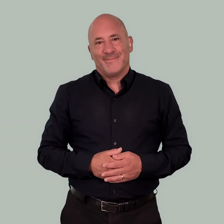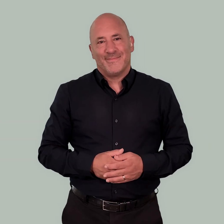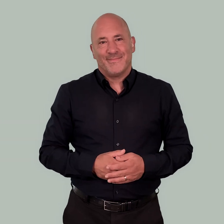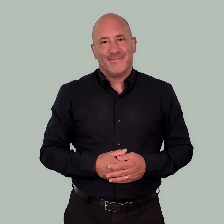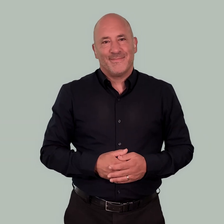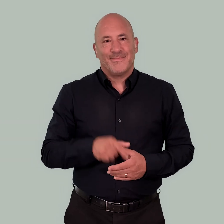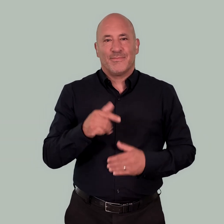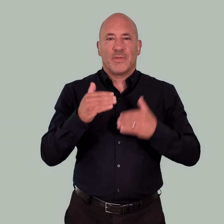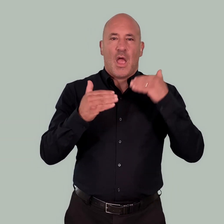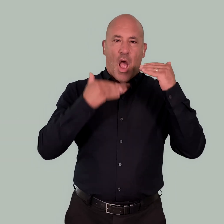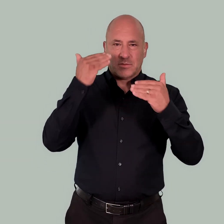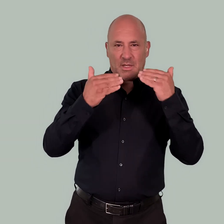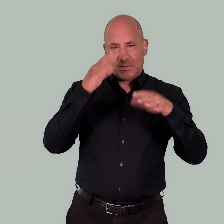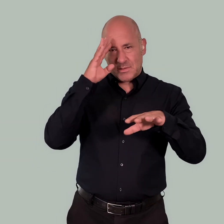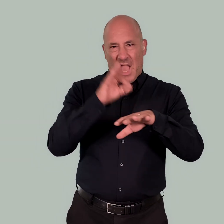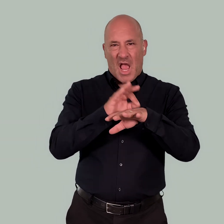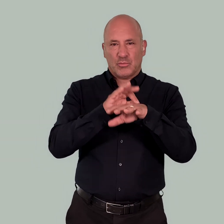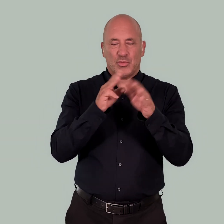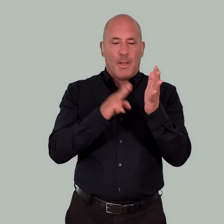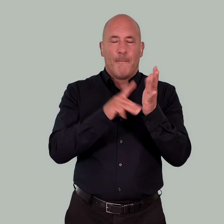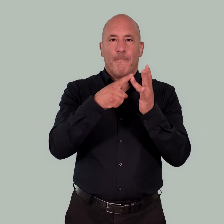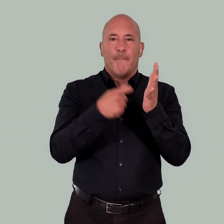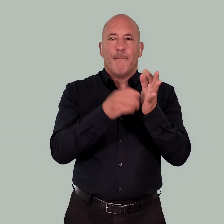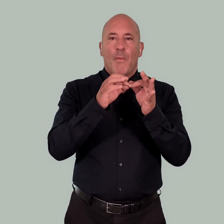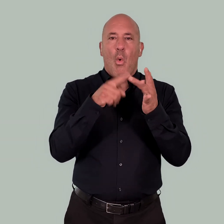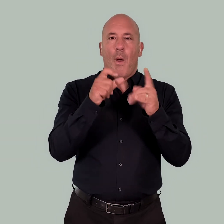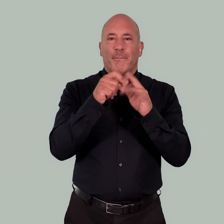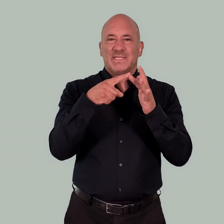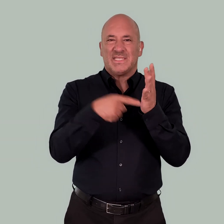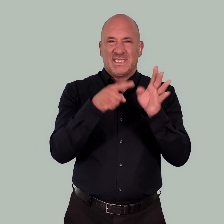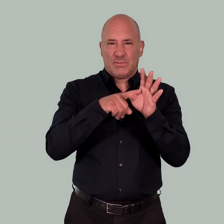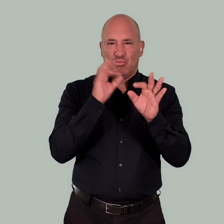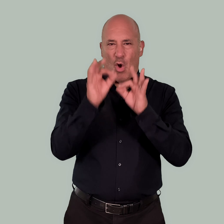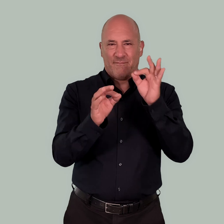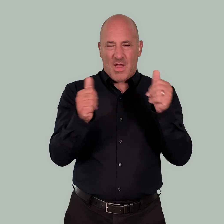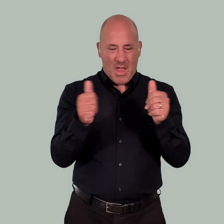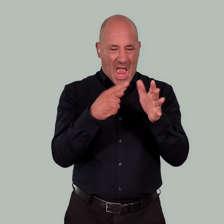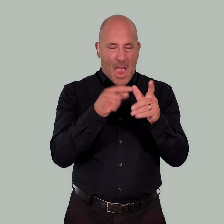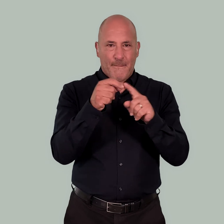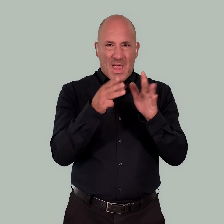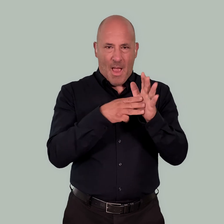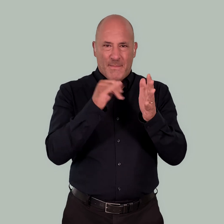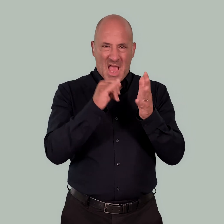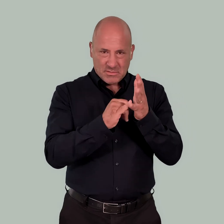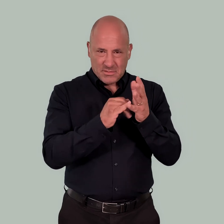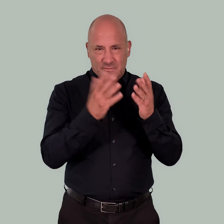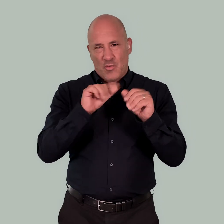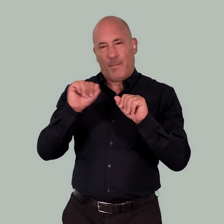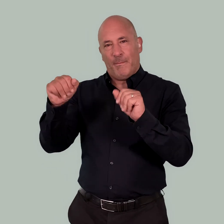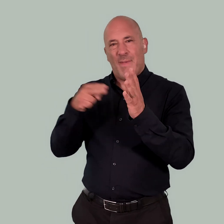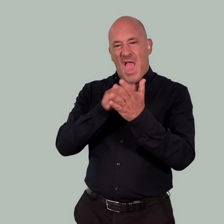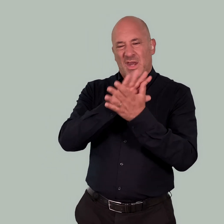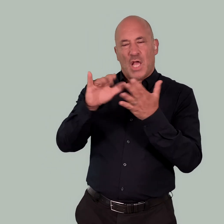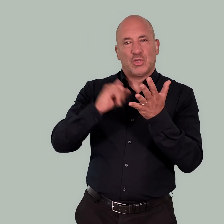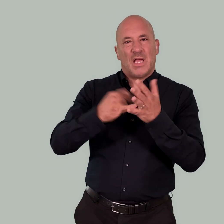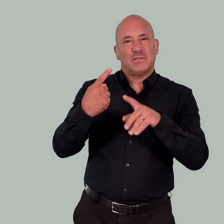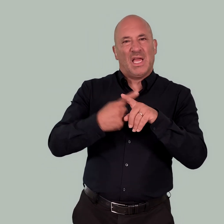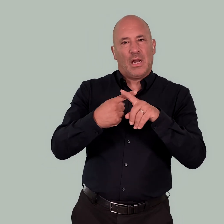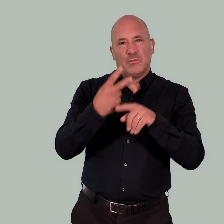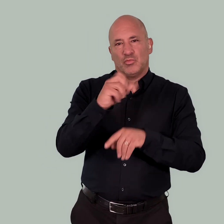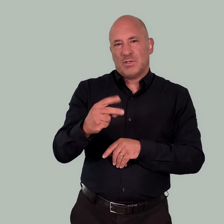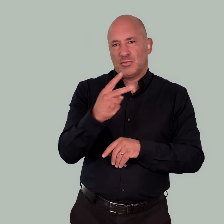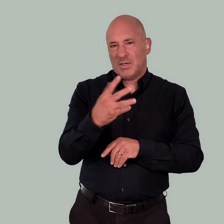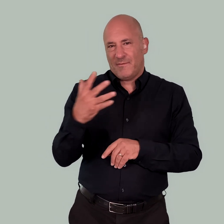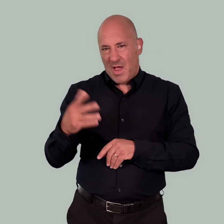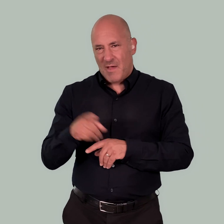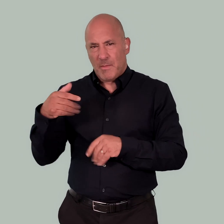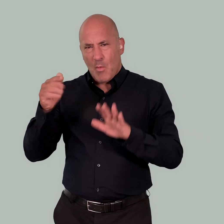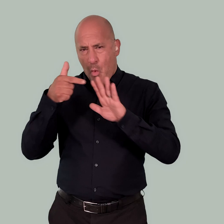2.22 The Adult Psychiatric Morbidity Survey (APMS) (NHS England, 2025)